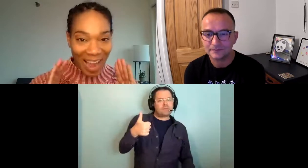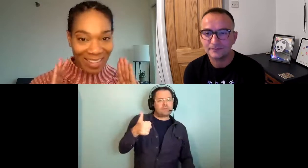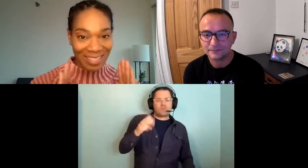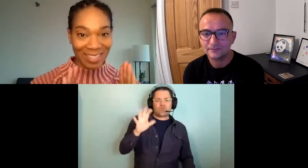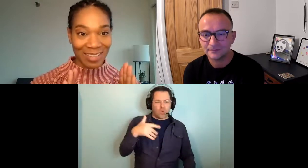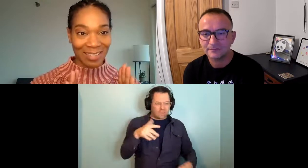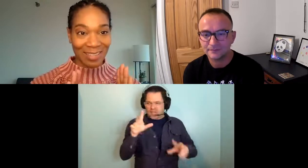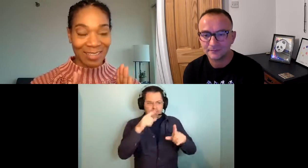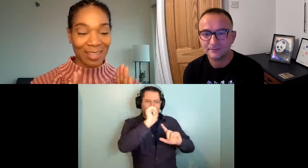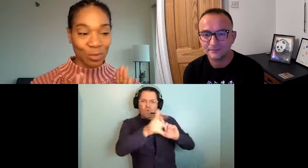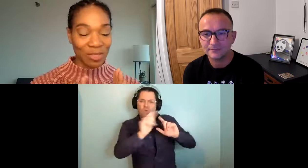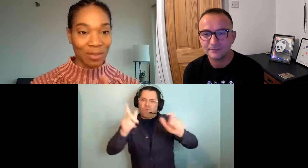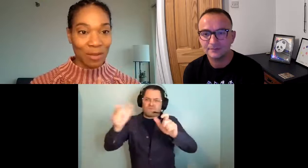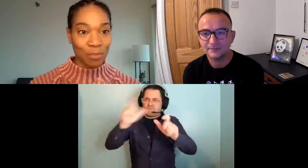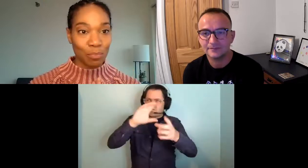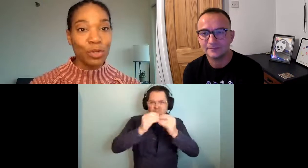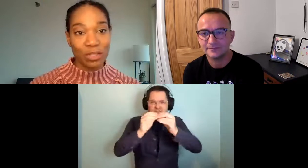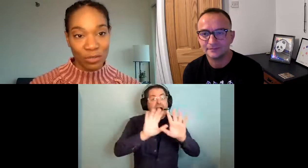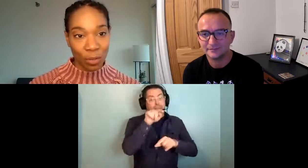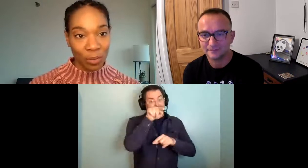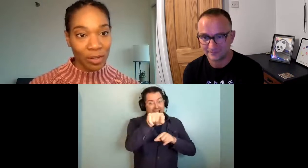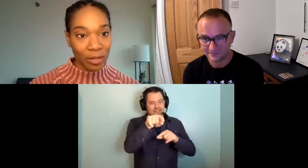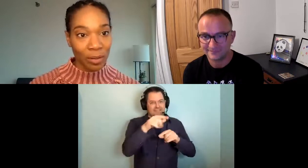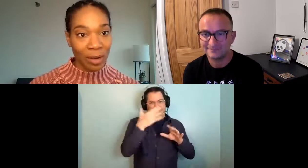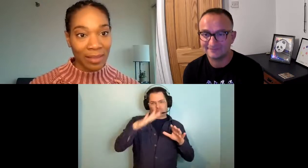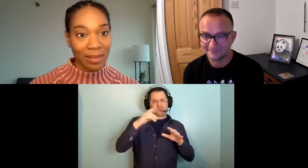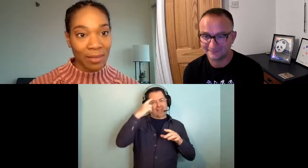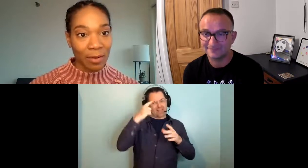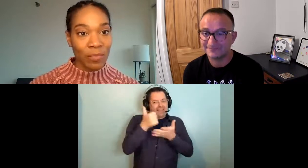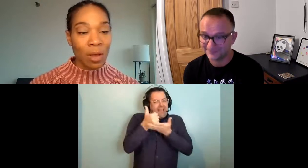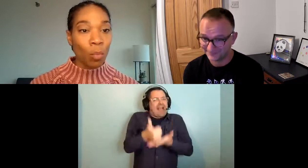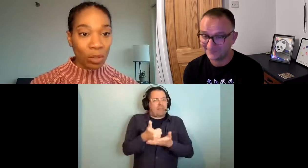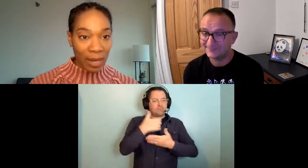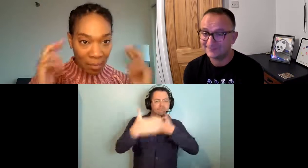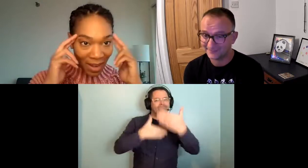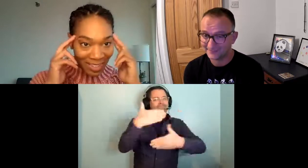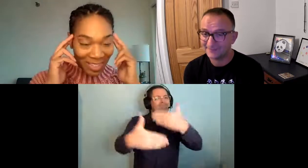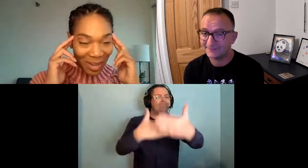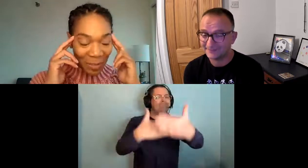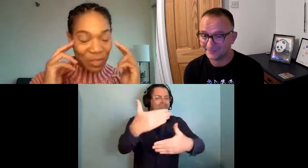not resistance but participation and wanting to create this glossary, I think maybe once people know that